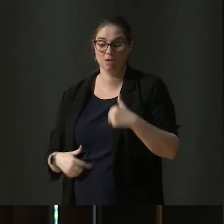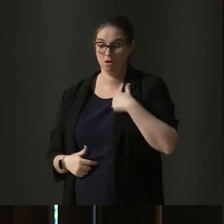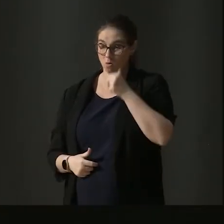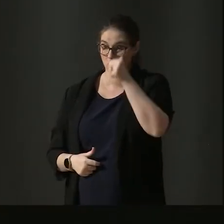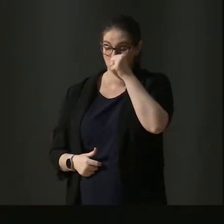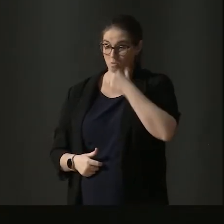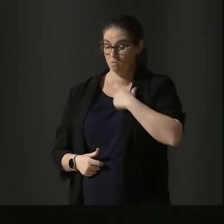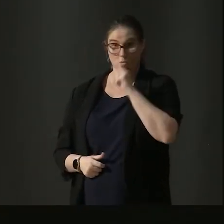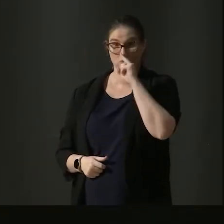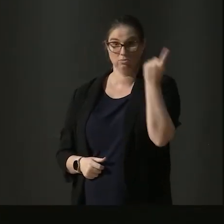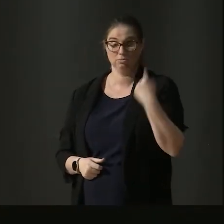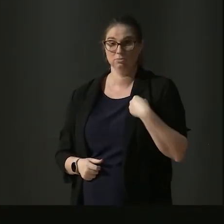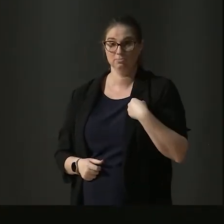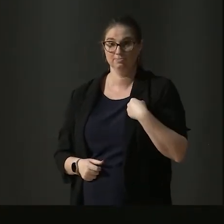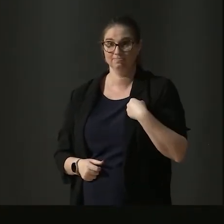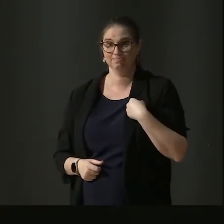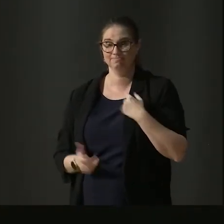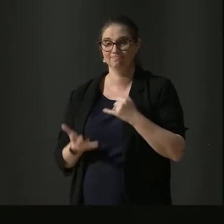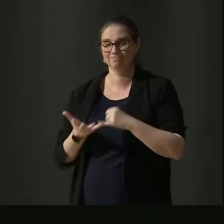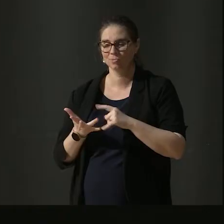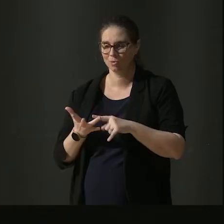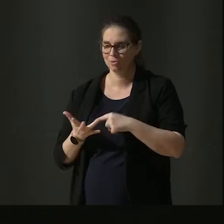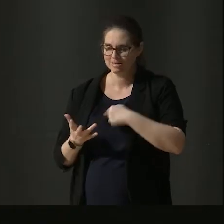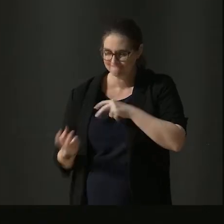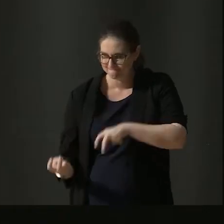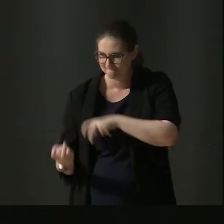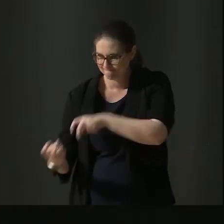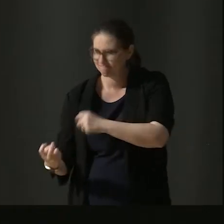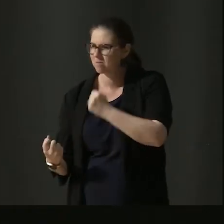So I sat down with my six year old son and my three year old daughter,